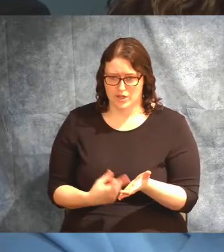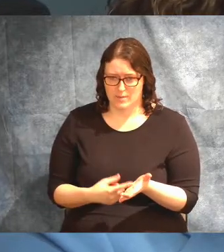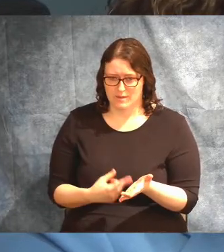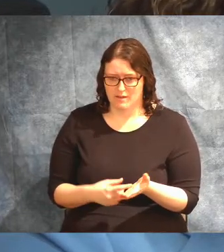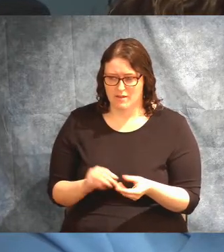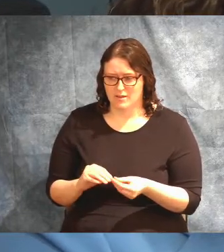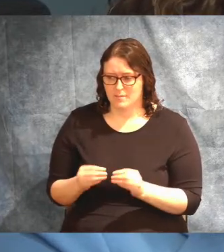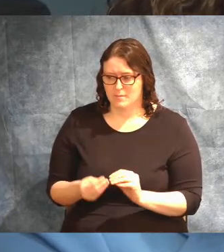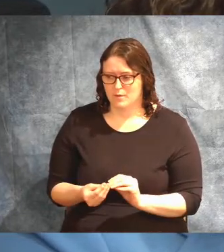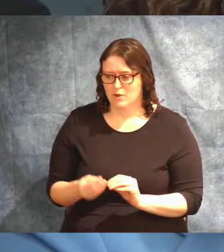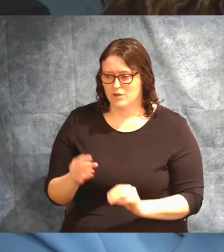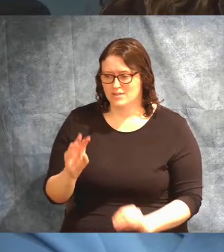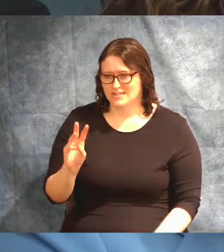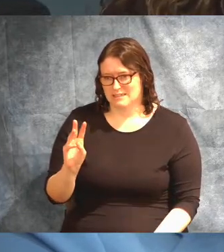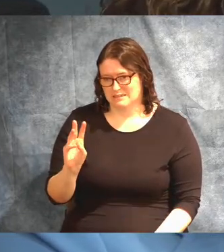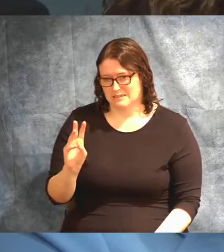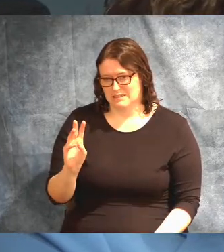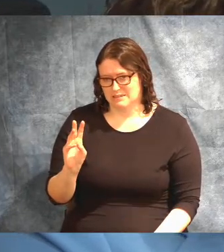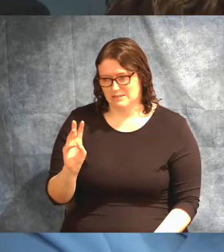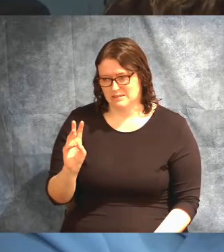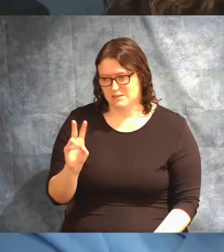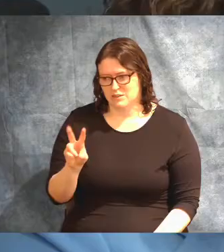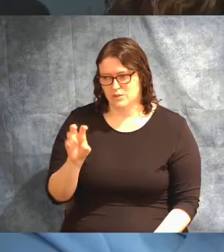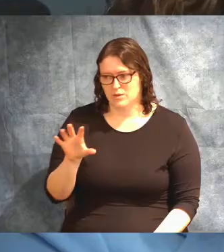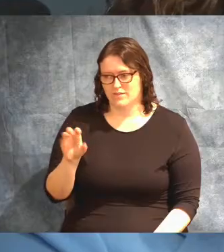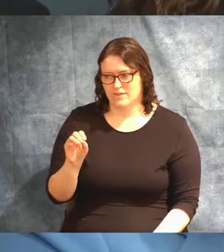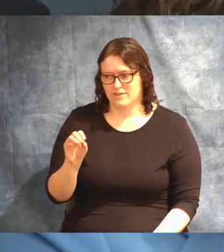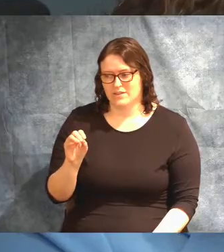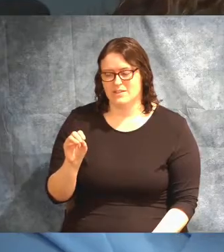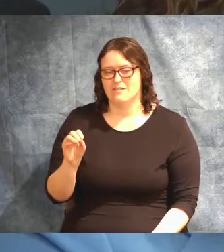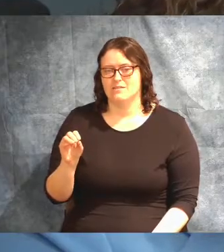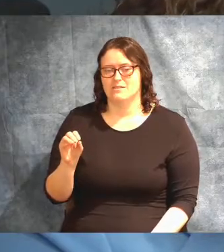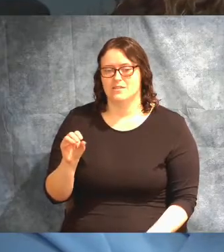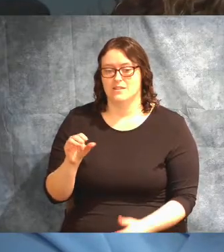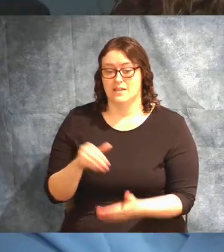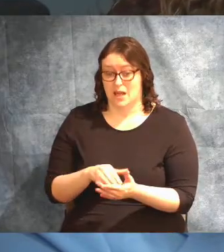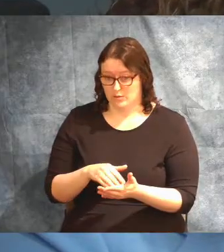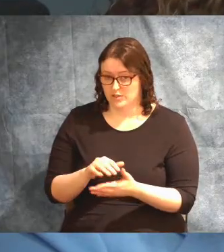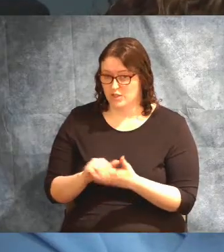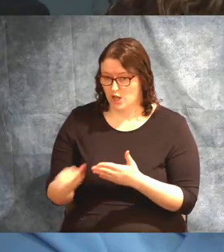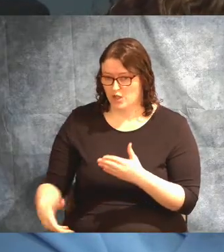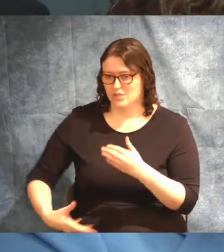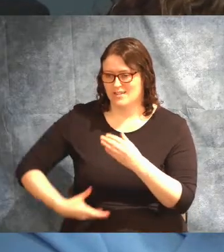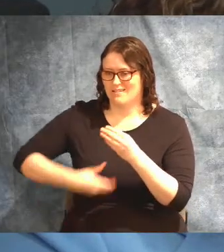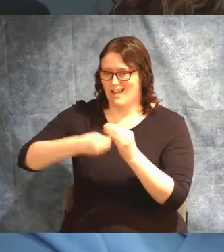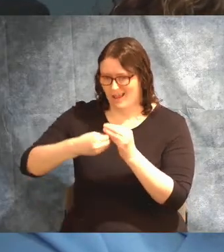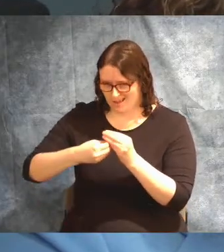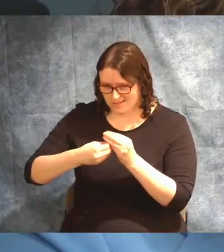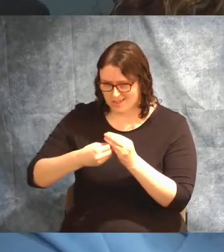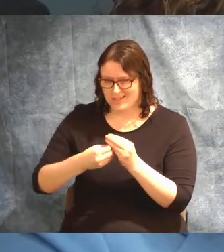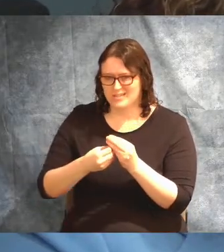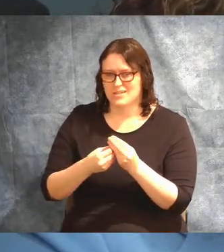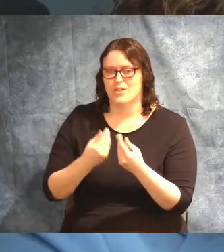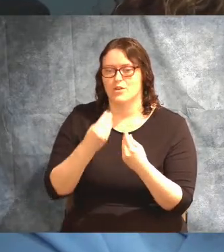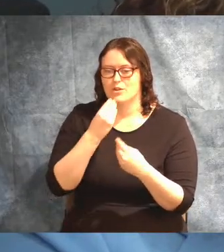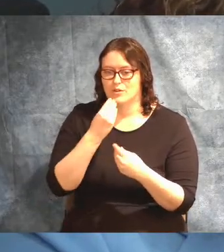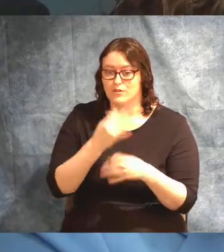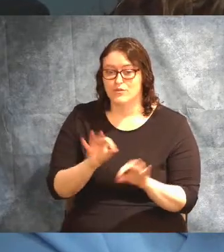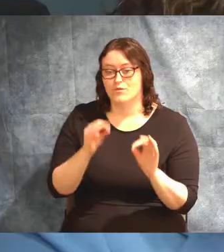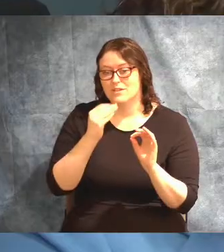item number six, 250 additional 250,000 additional dollars to the Freestore Foodbank. And I'm